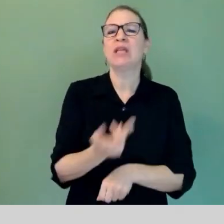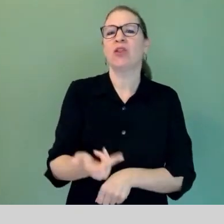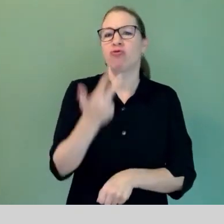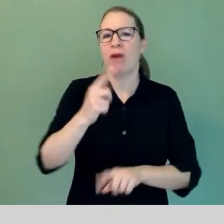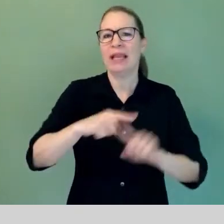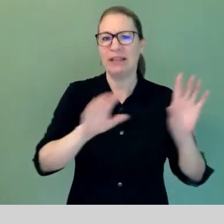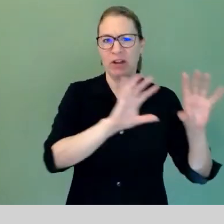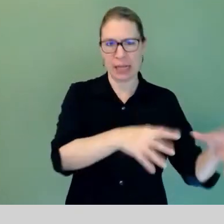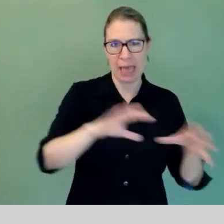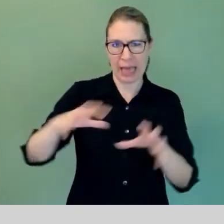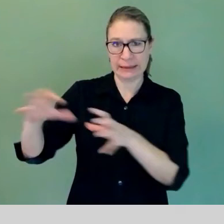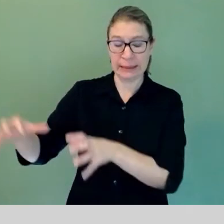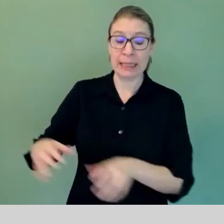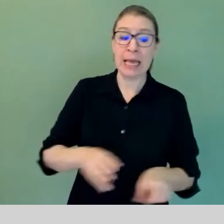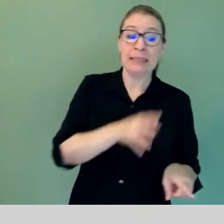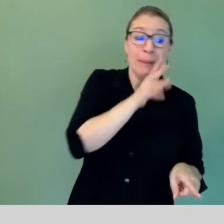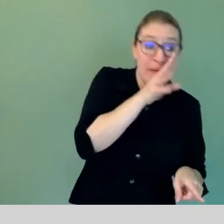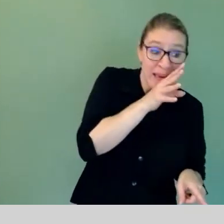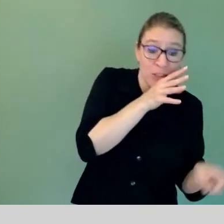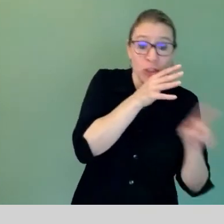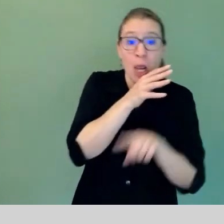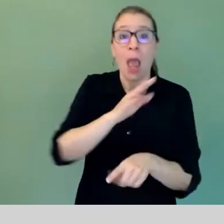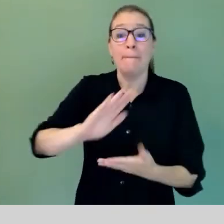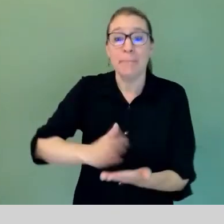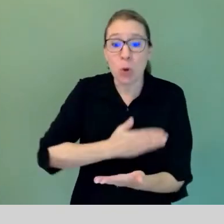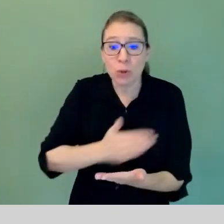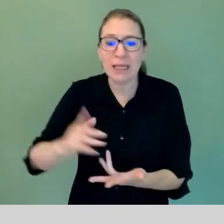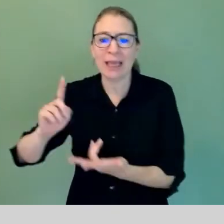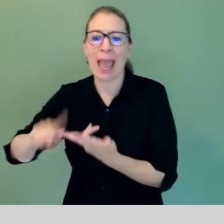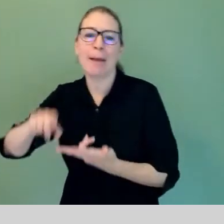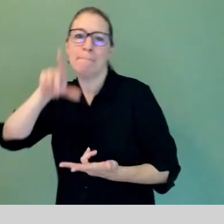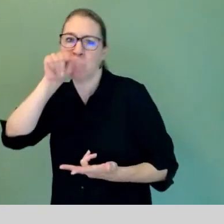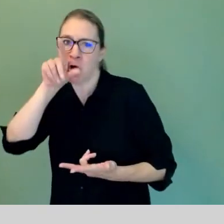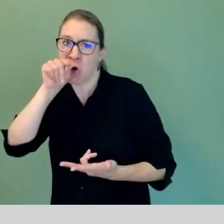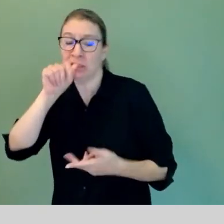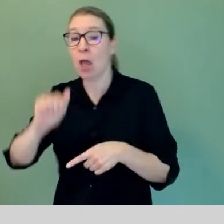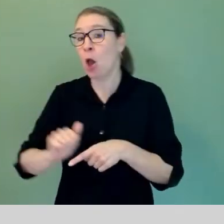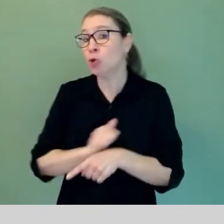into three potential classes. It'll be speech, music, and boards.